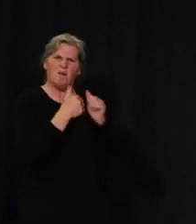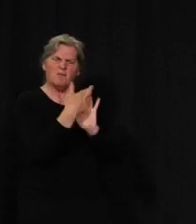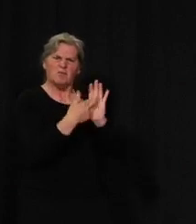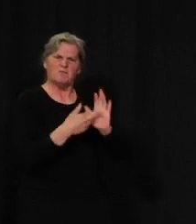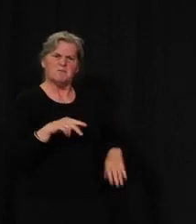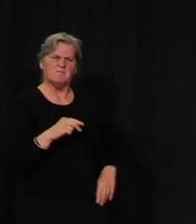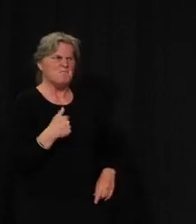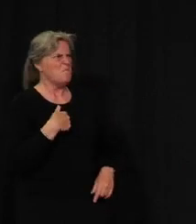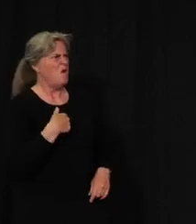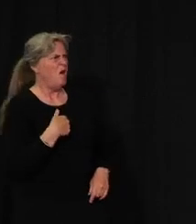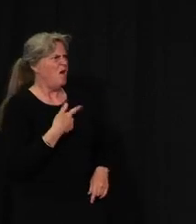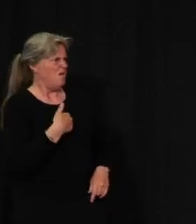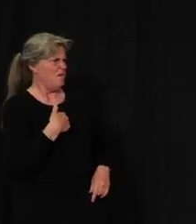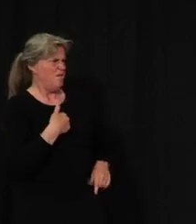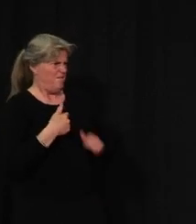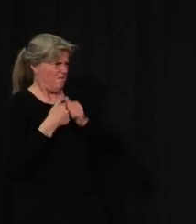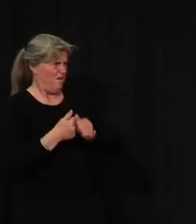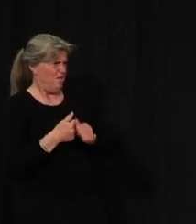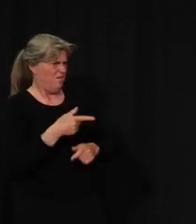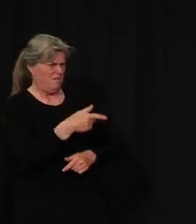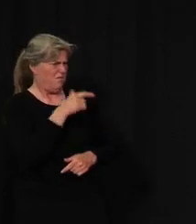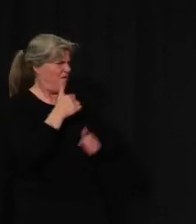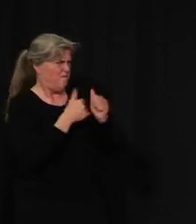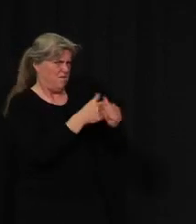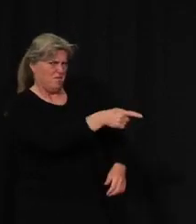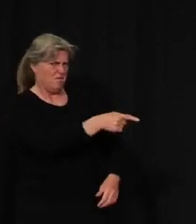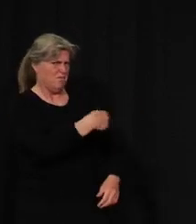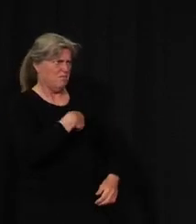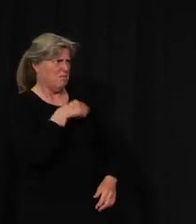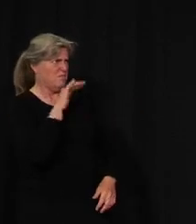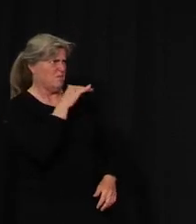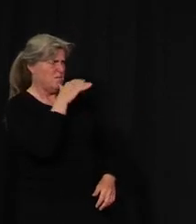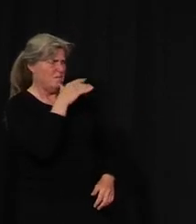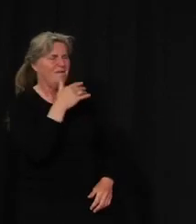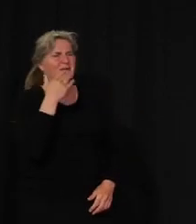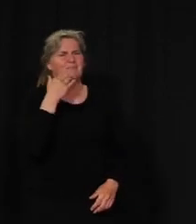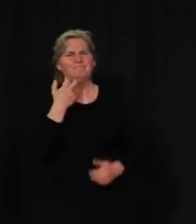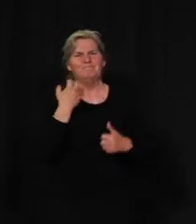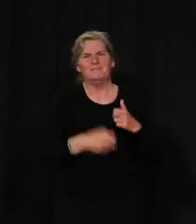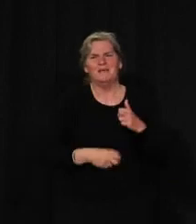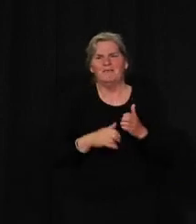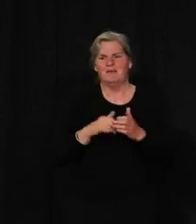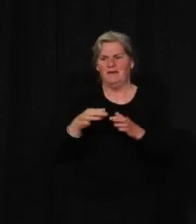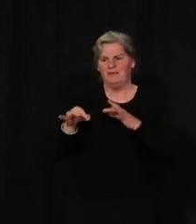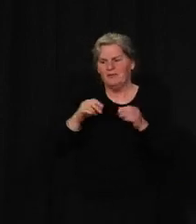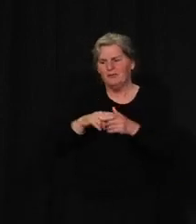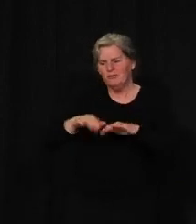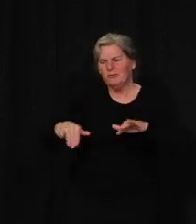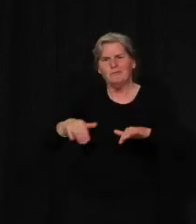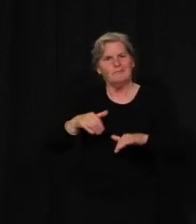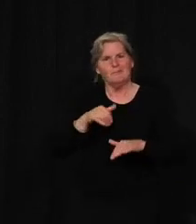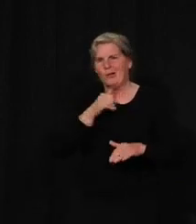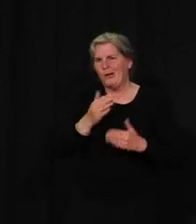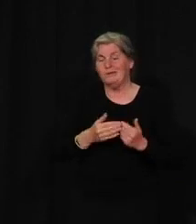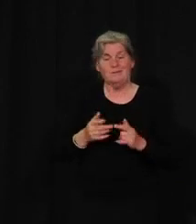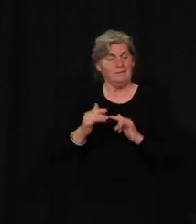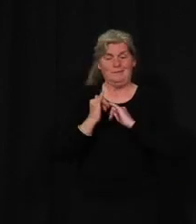should we when those kids are n? I understand how hard this is. It is no easier for me to rememr